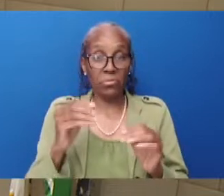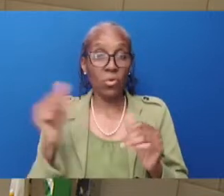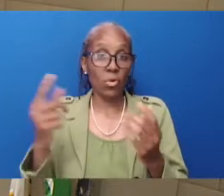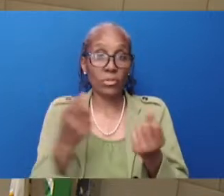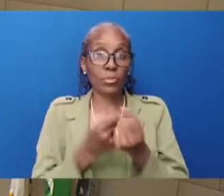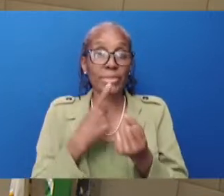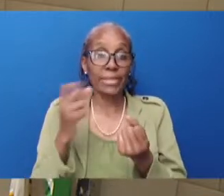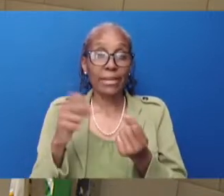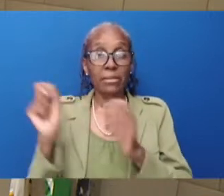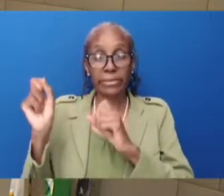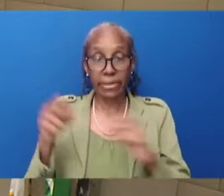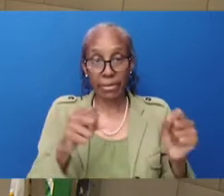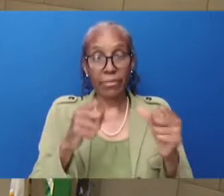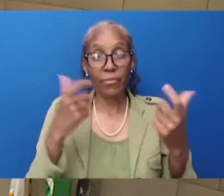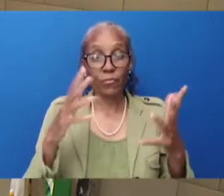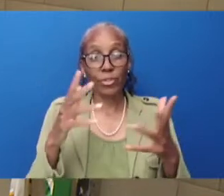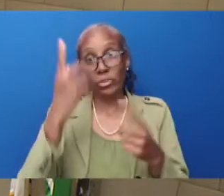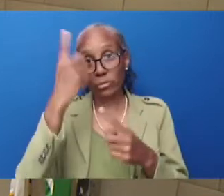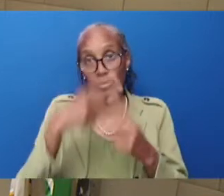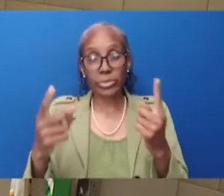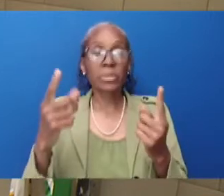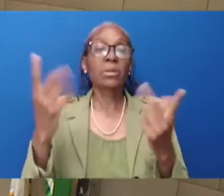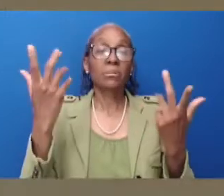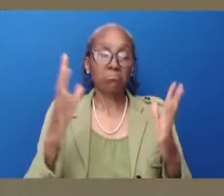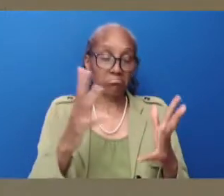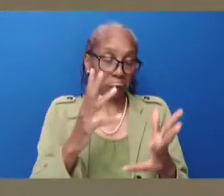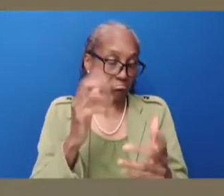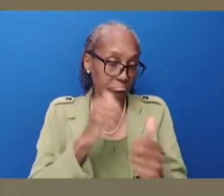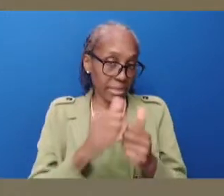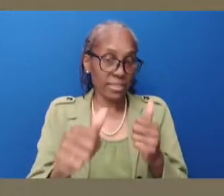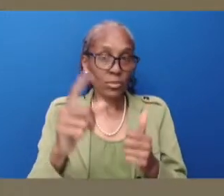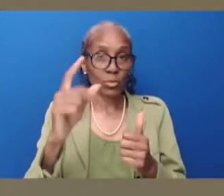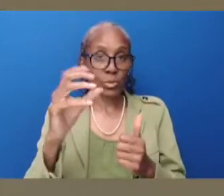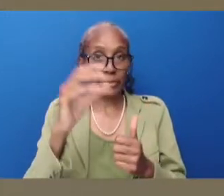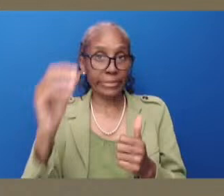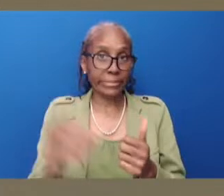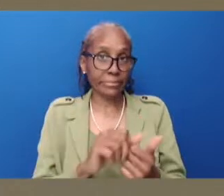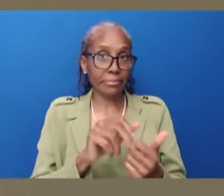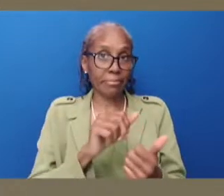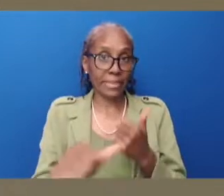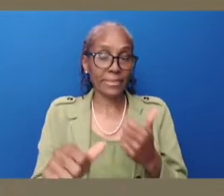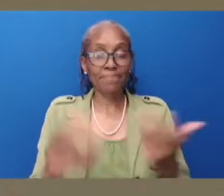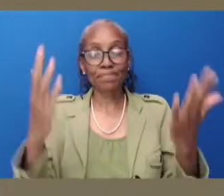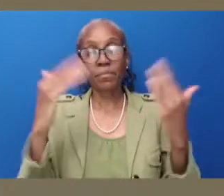MOVED AND SECONDED. ANY UNREADINESS?